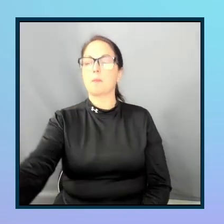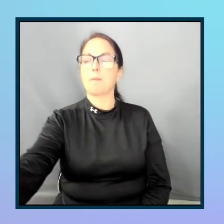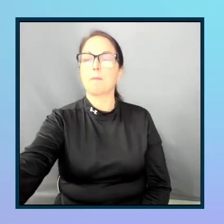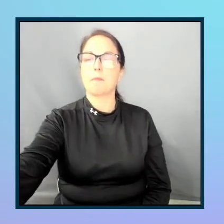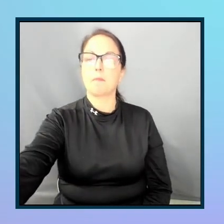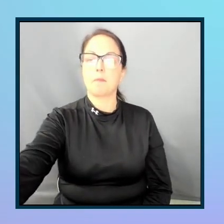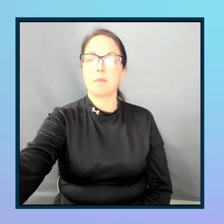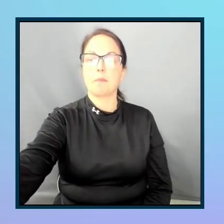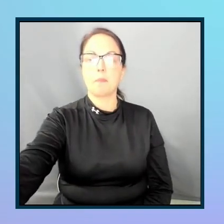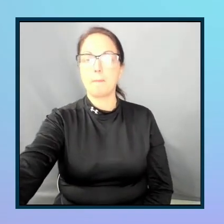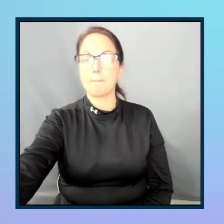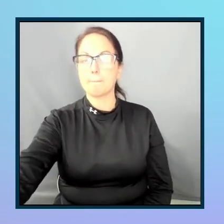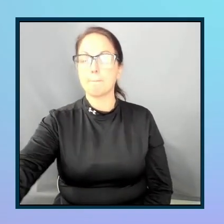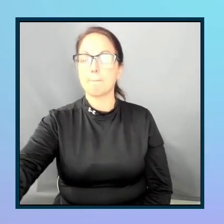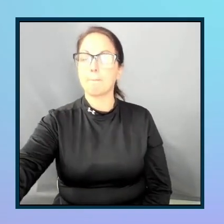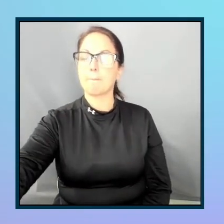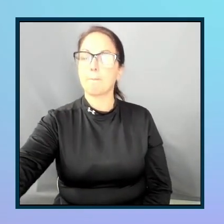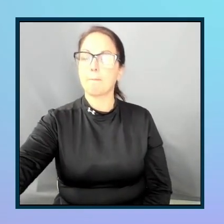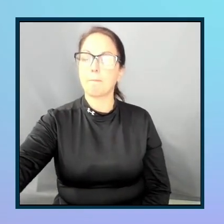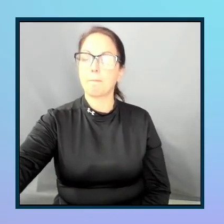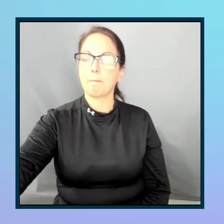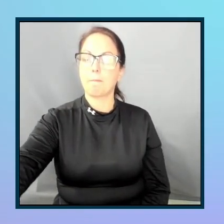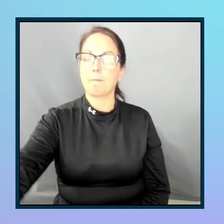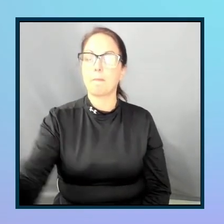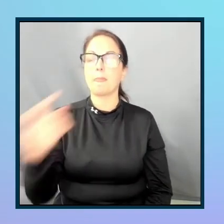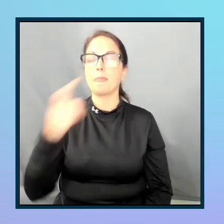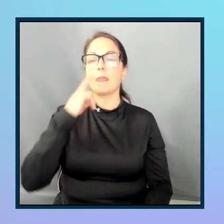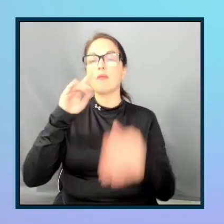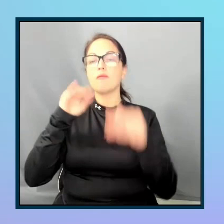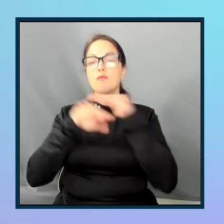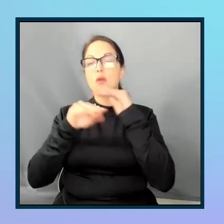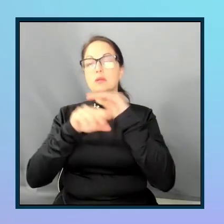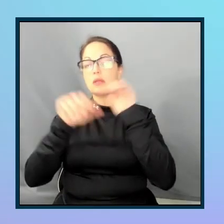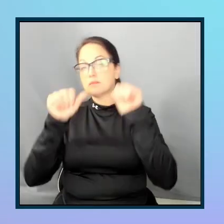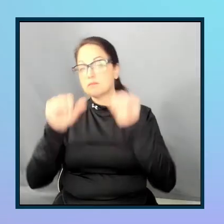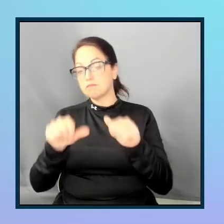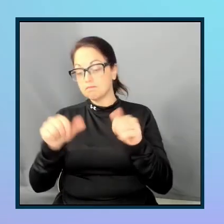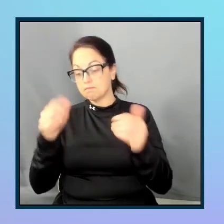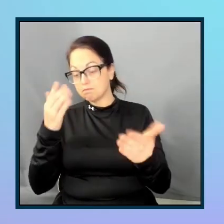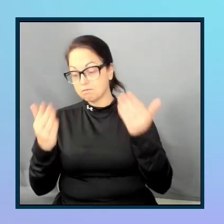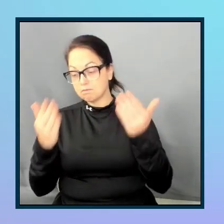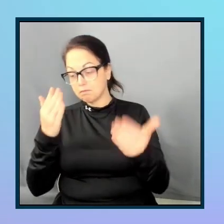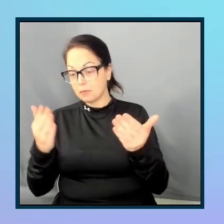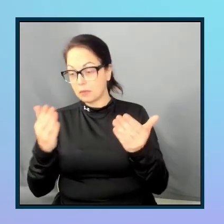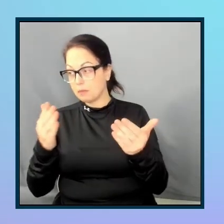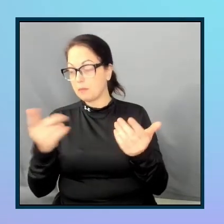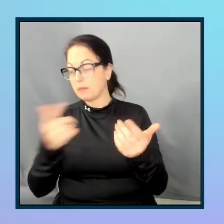And maybe that is a silver lining of the pandemic, I believe another speaker mentioned this too,